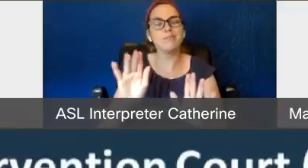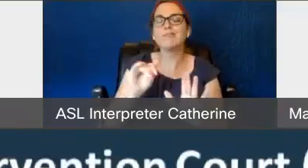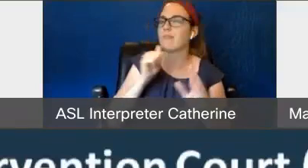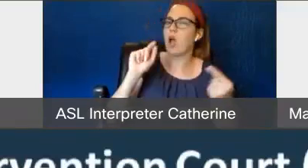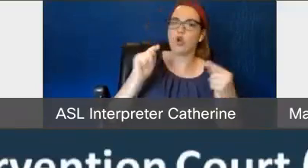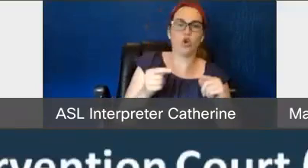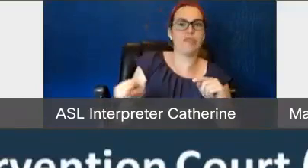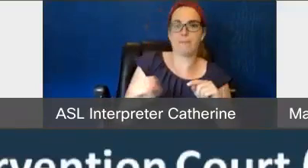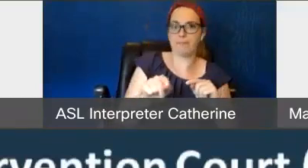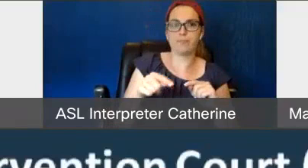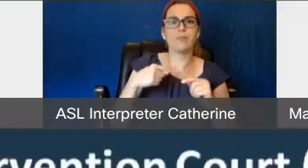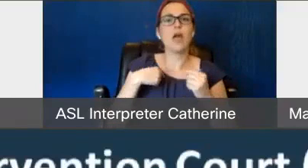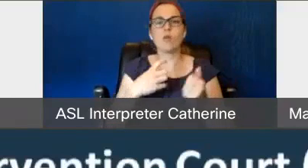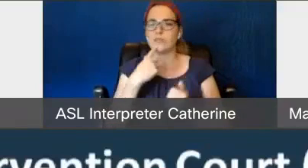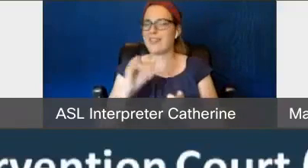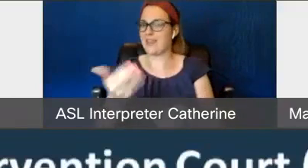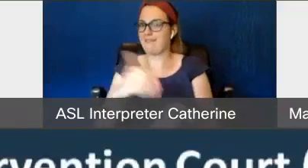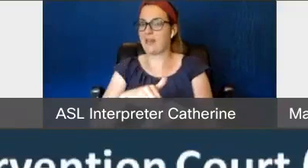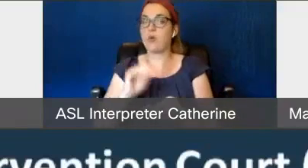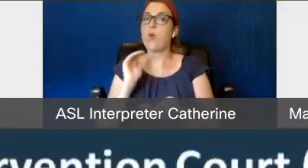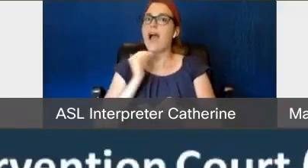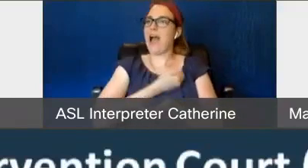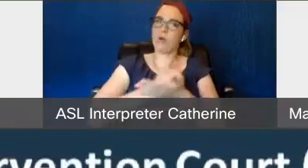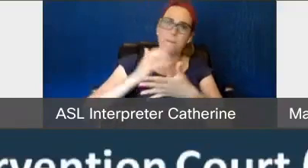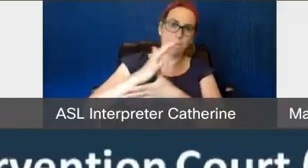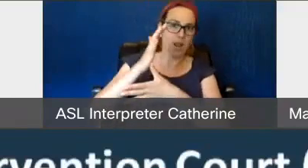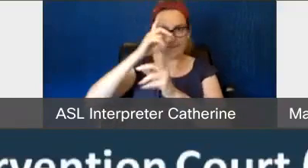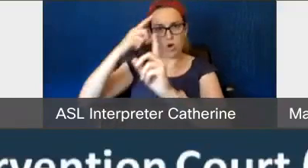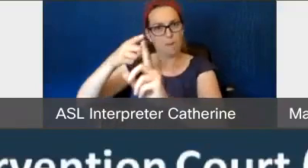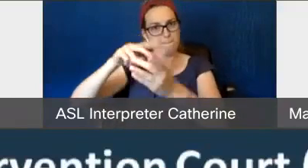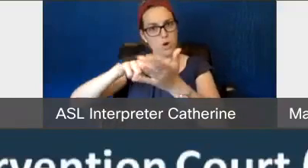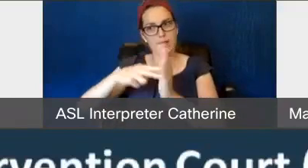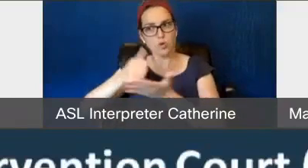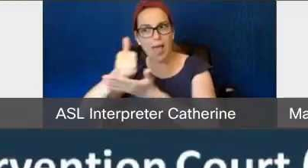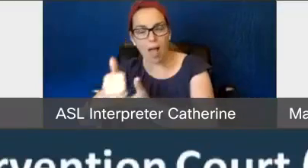I'm gonna read that again, our primary purpose is help people or at the very least not hurt them.